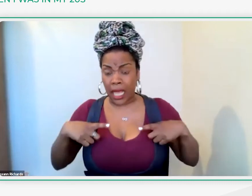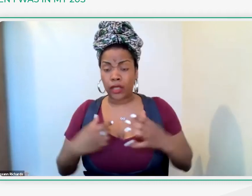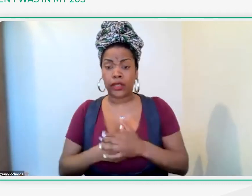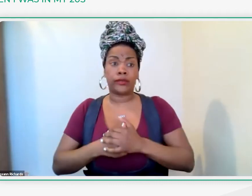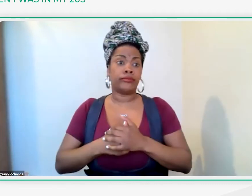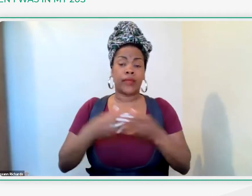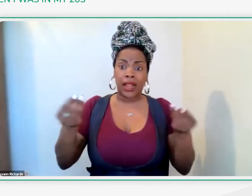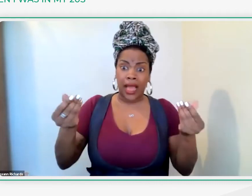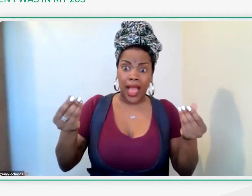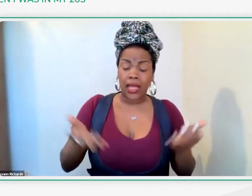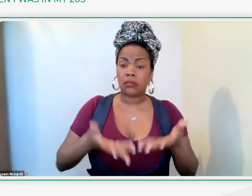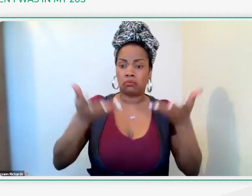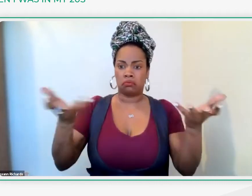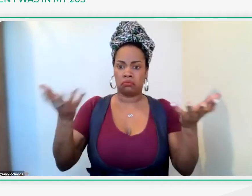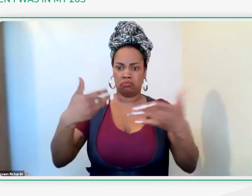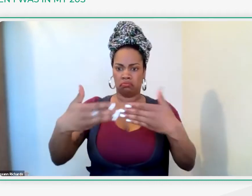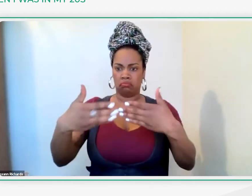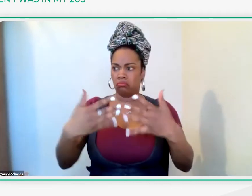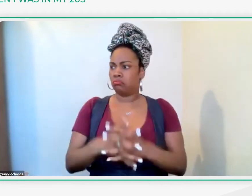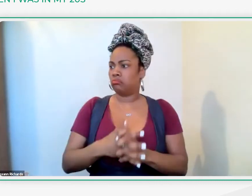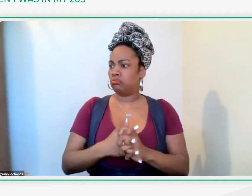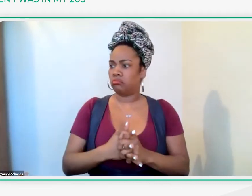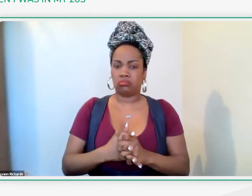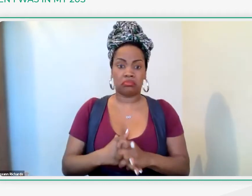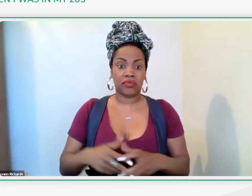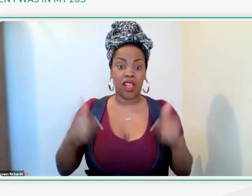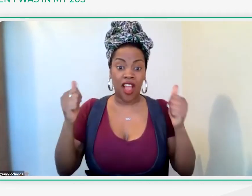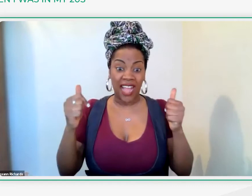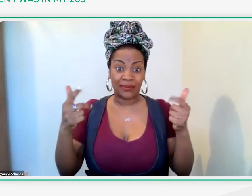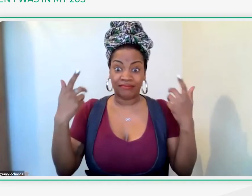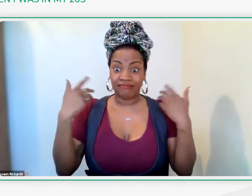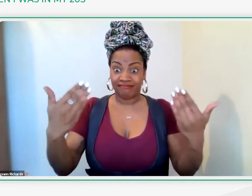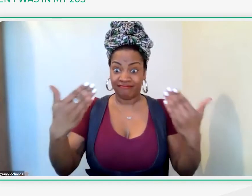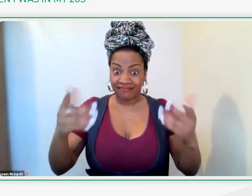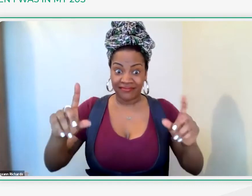I mean, anything: stocks, retirement, land, any type of investment.